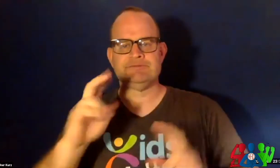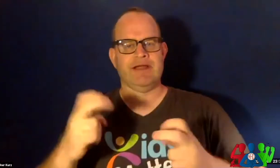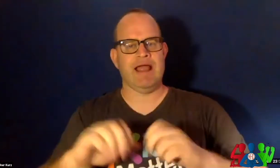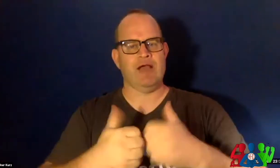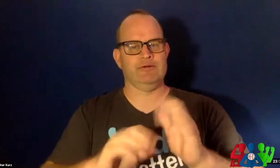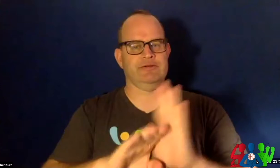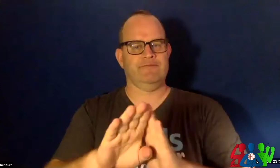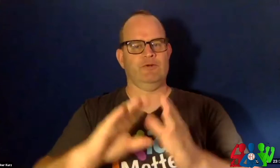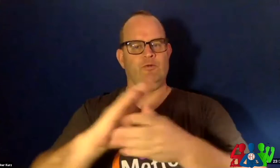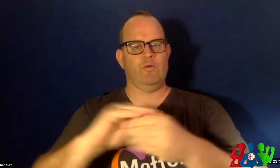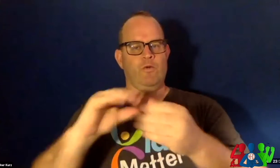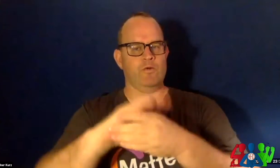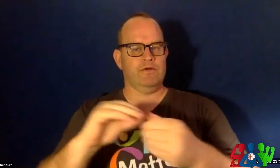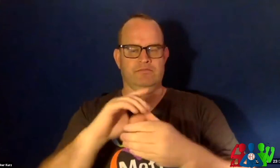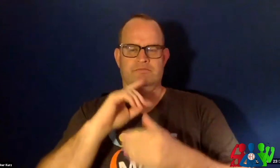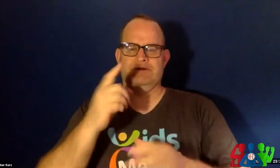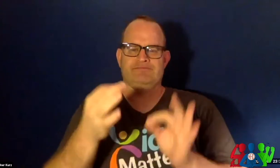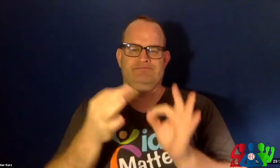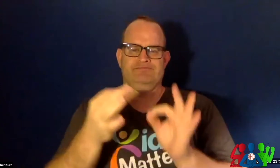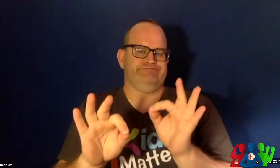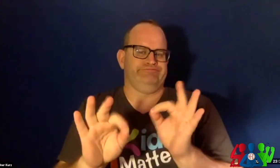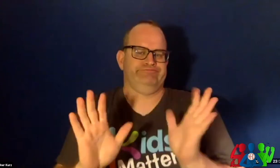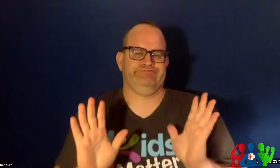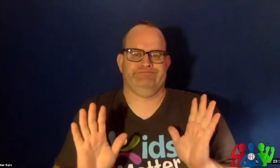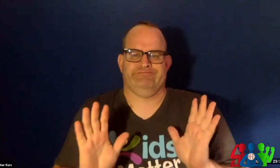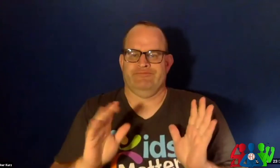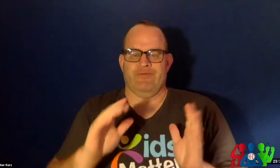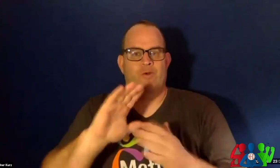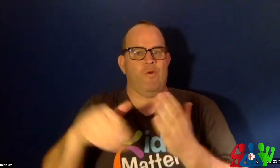We hope then that educators and others who would like to get involved